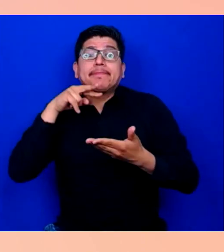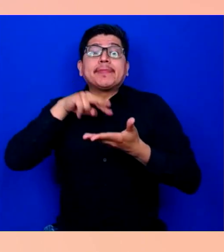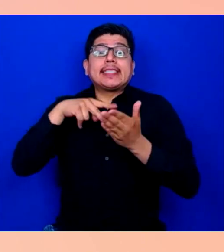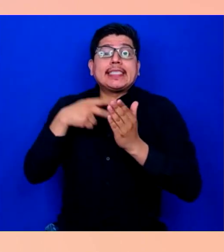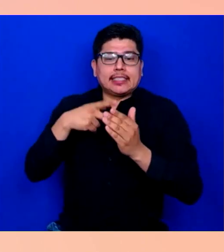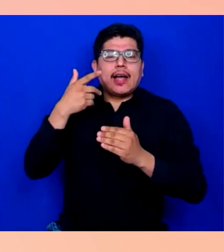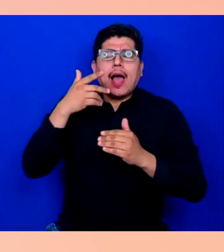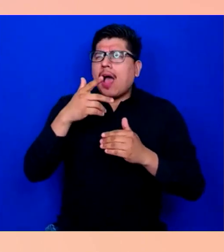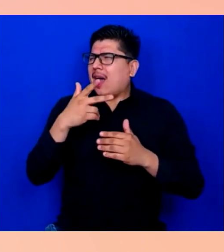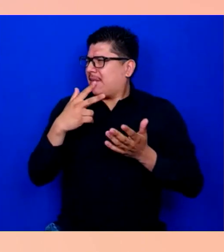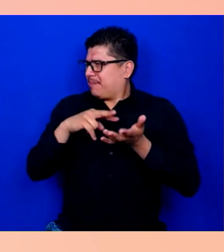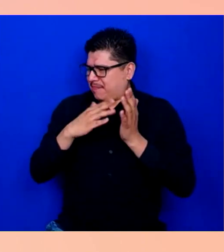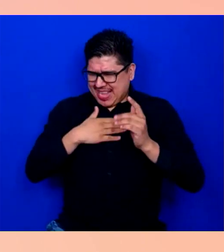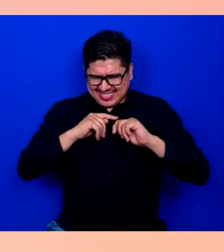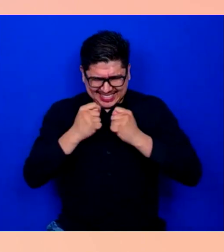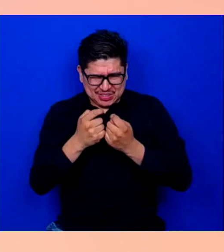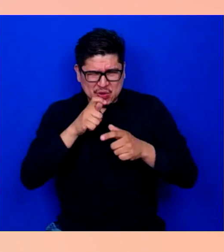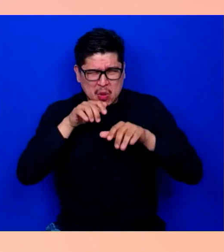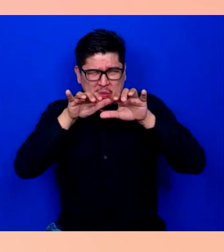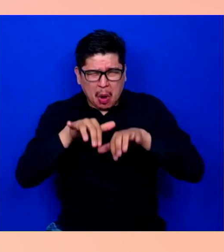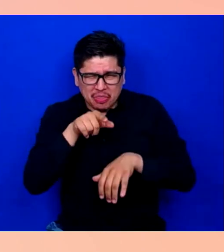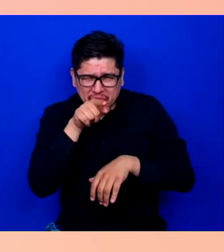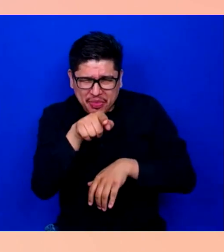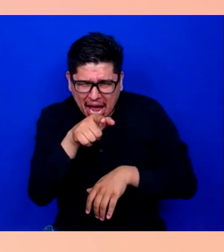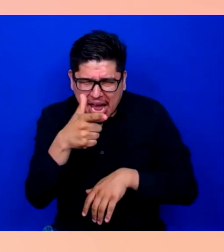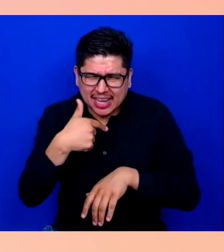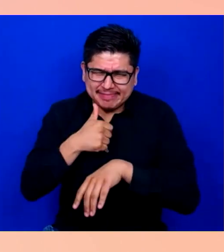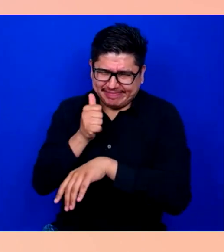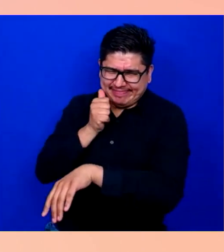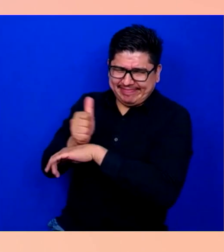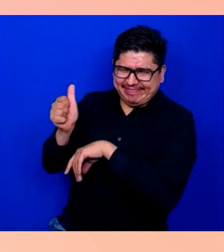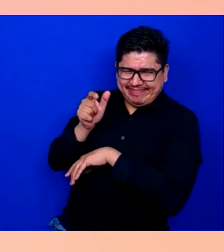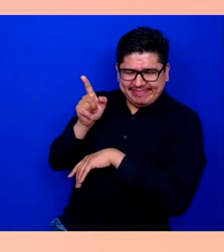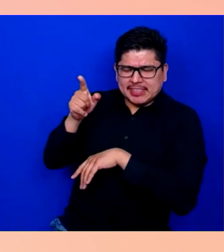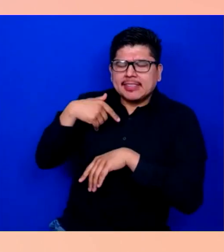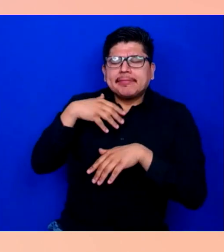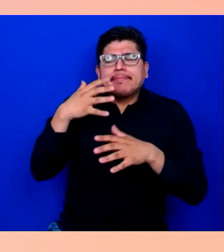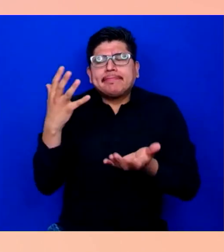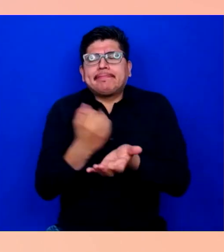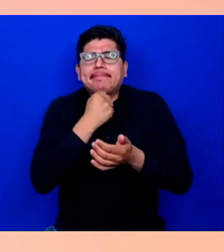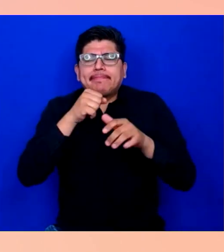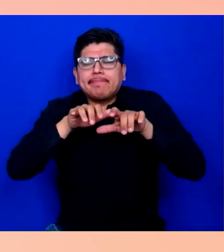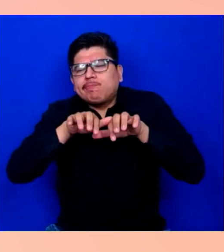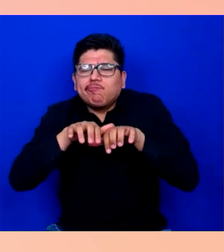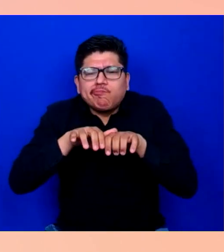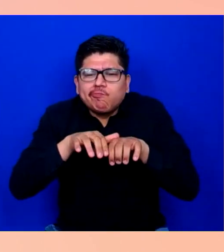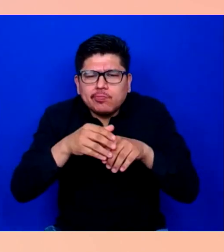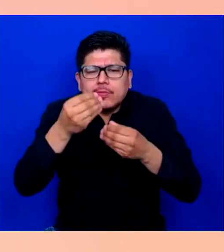"Get blame" maps to another keyboard shortcut, and this one tells me that my coworker Rob should have more context.